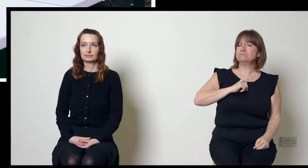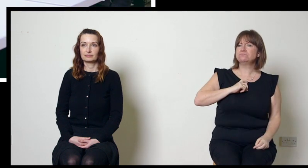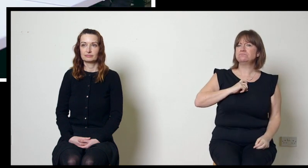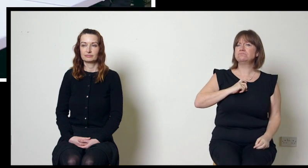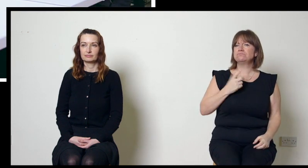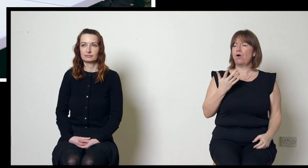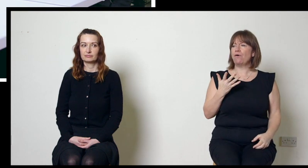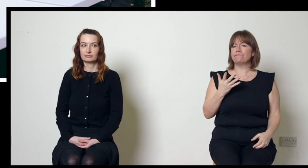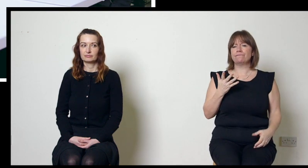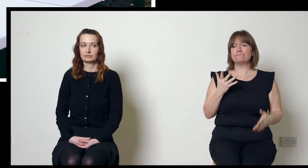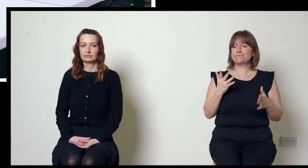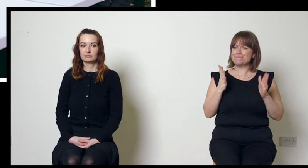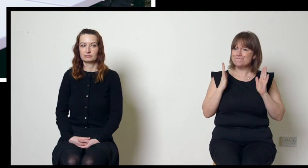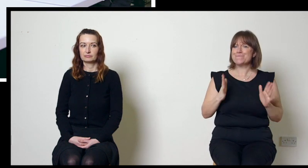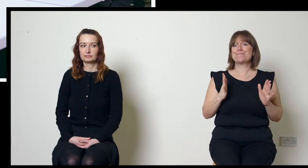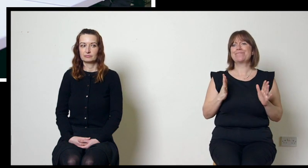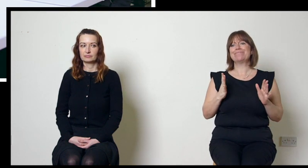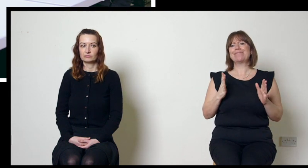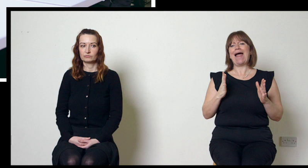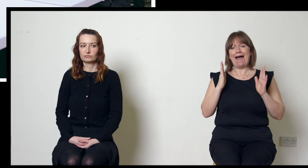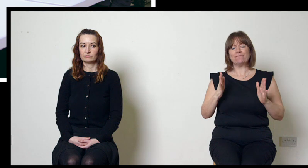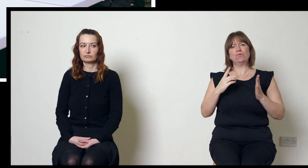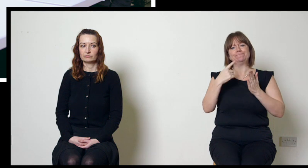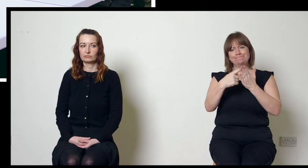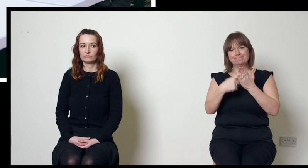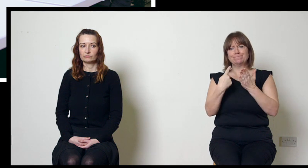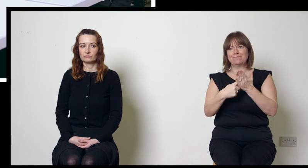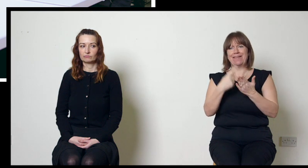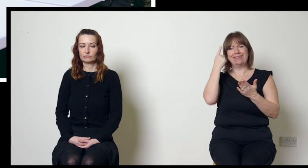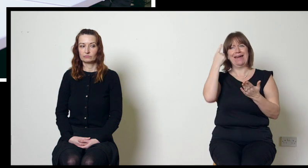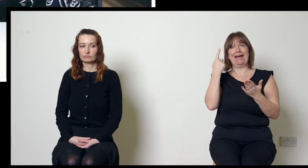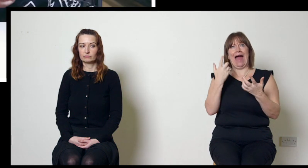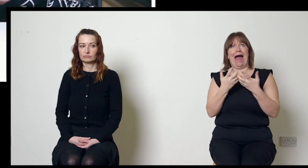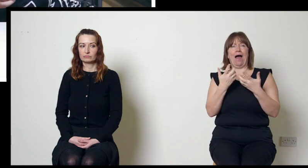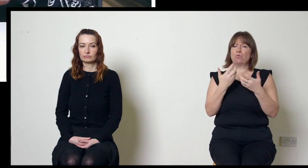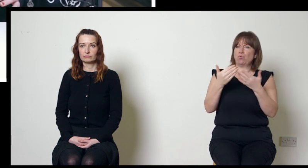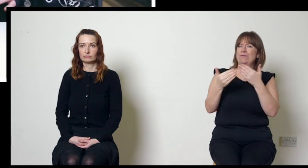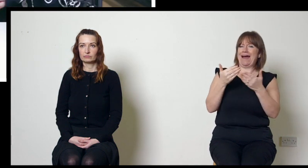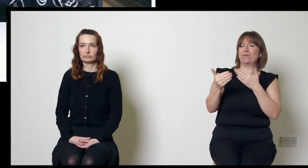hold true to those morals and think of other ways around it If there aren't accessible venues in the places we’re working and whether